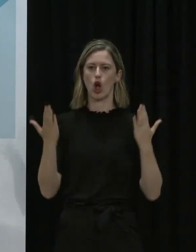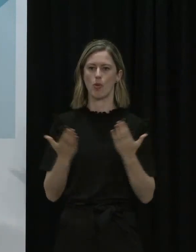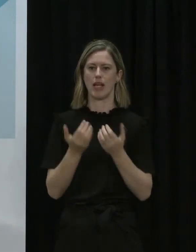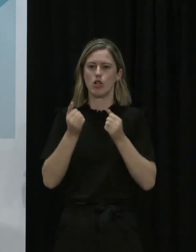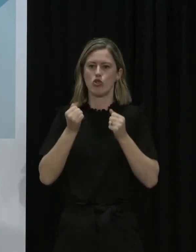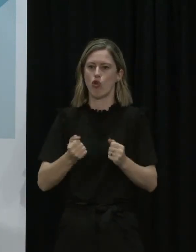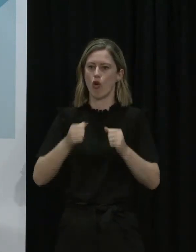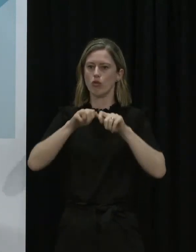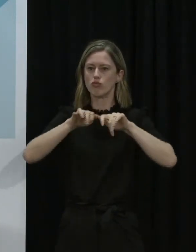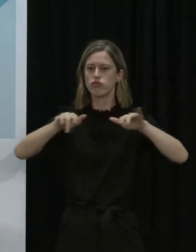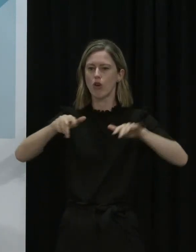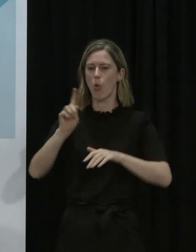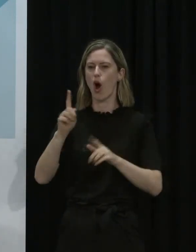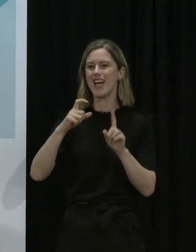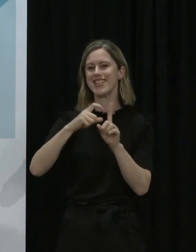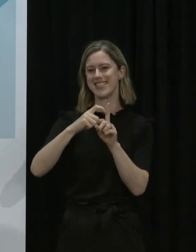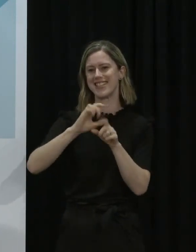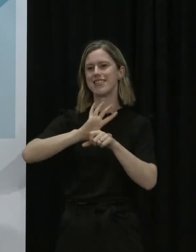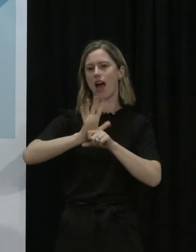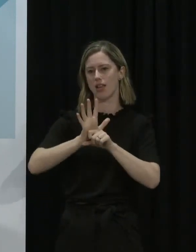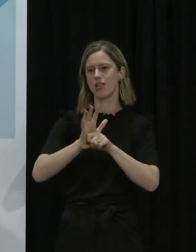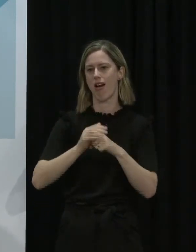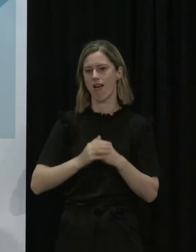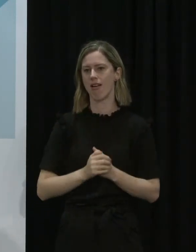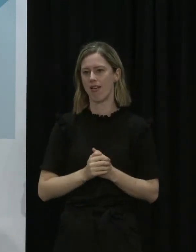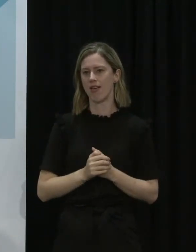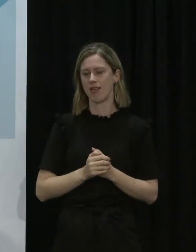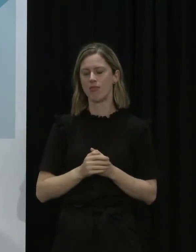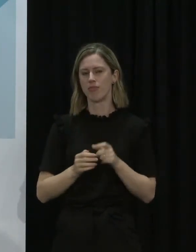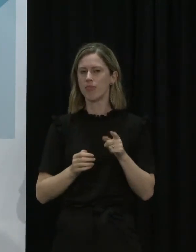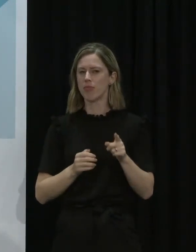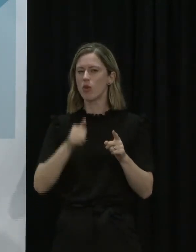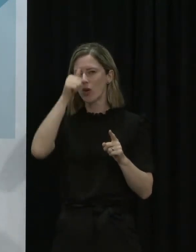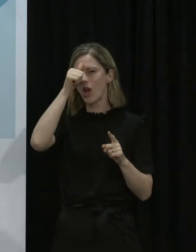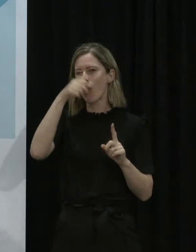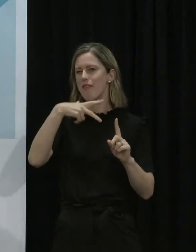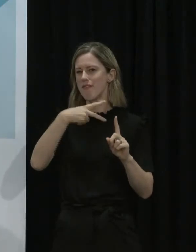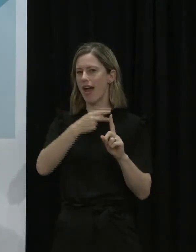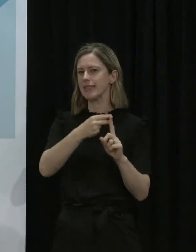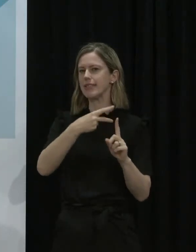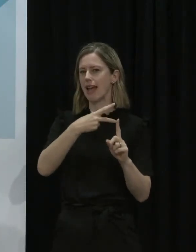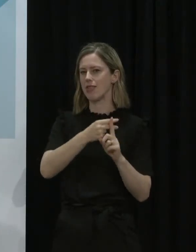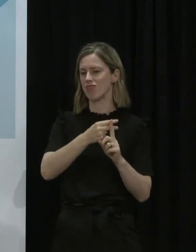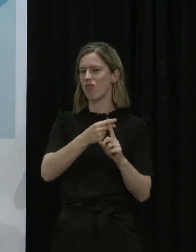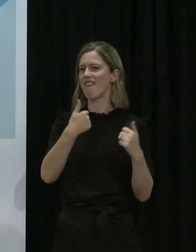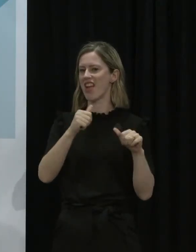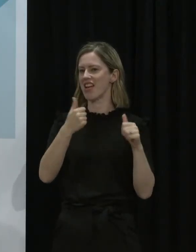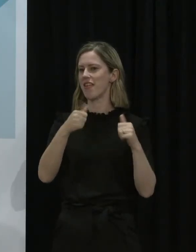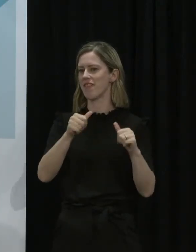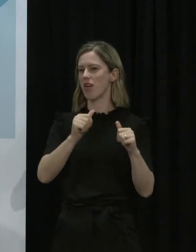is, as the PM mentioned earlier on, by far the dominant circulating variant globally